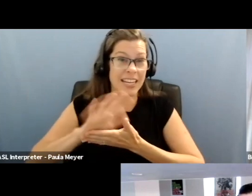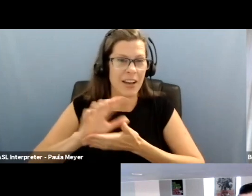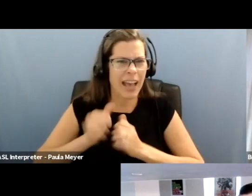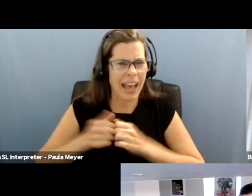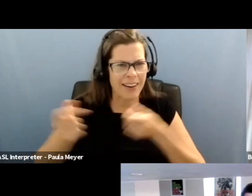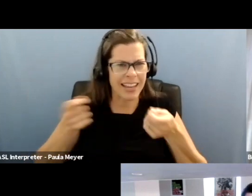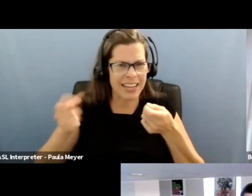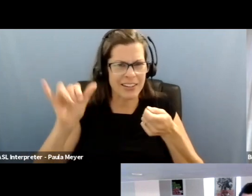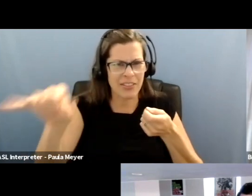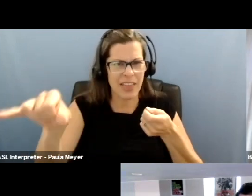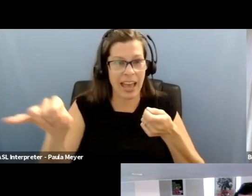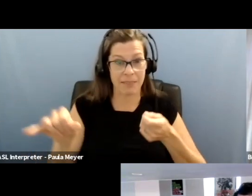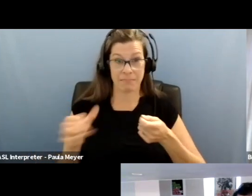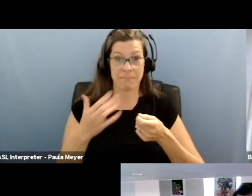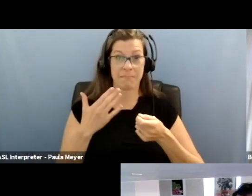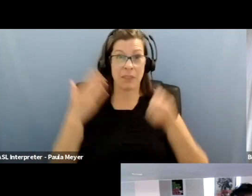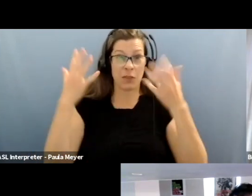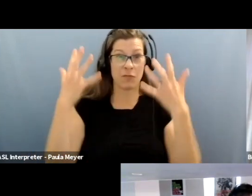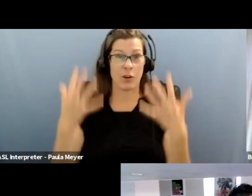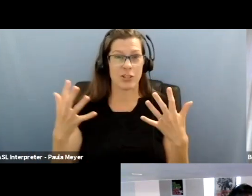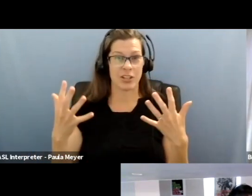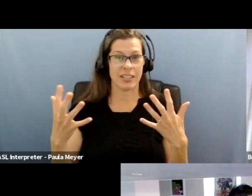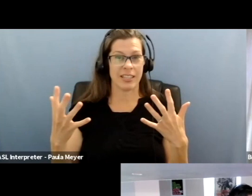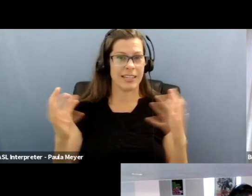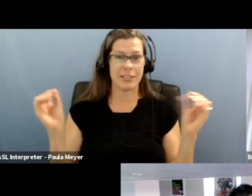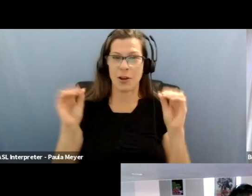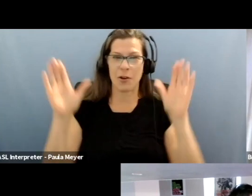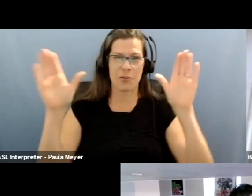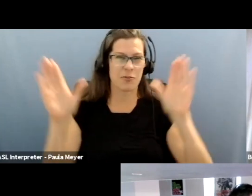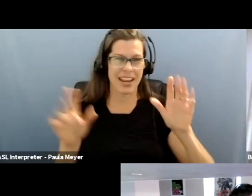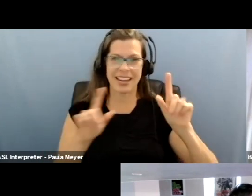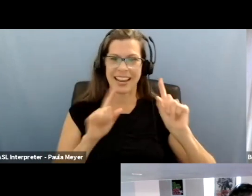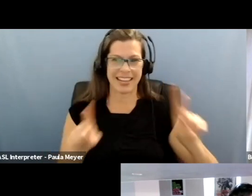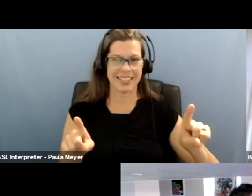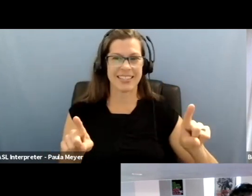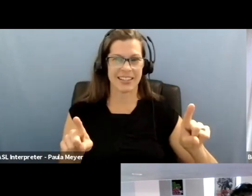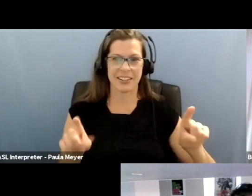Unfortunately, I don't have a great answer for that. I don't have history